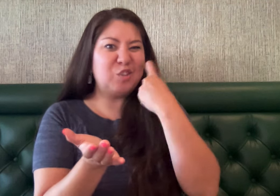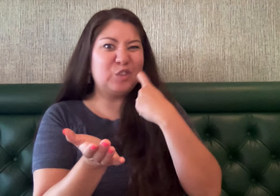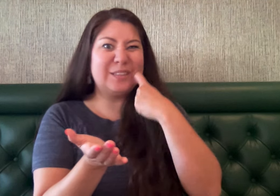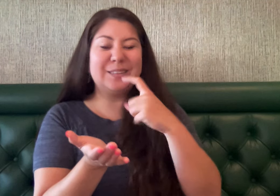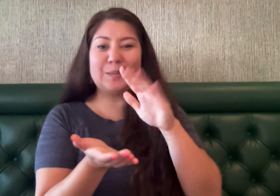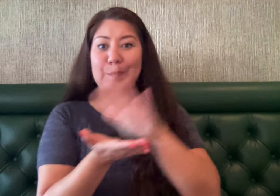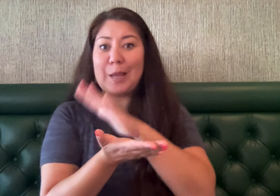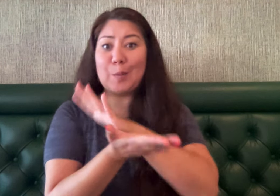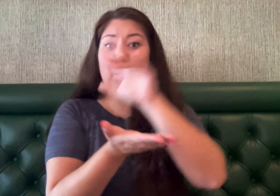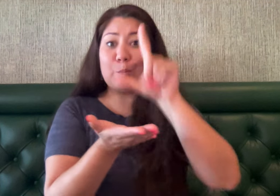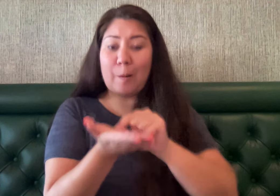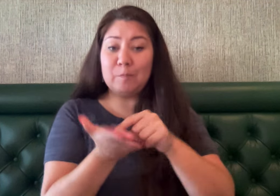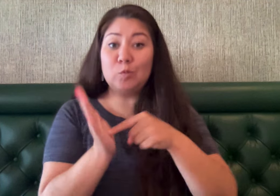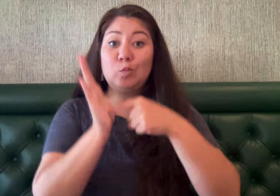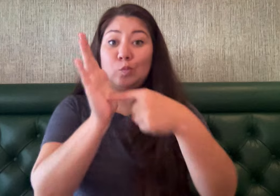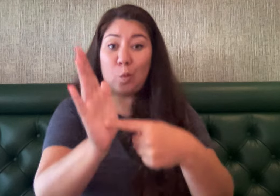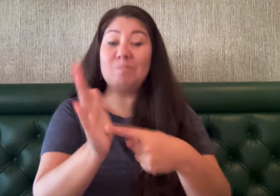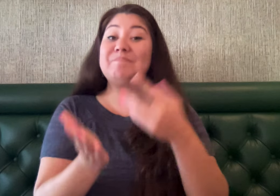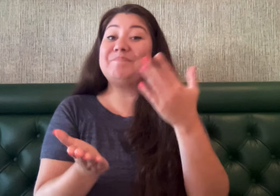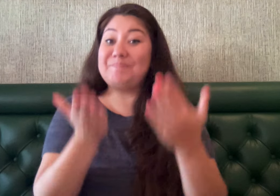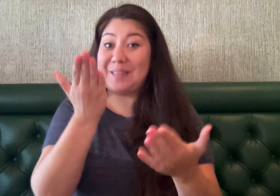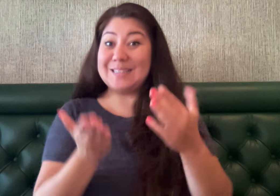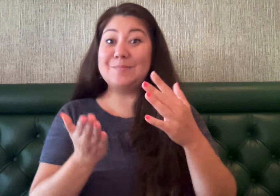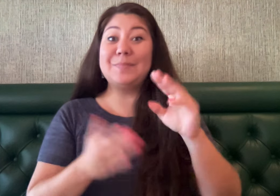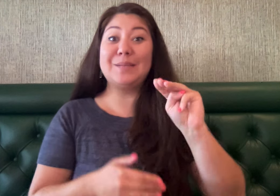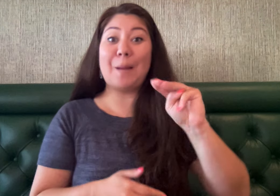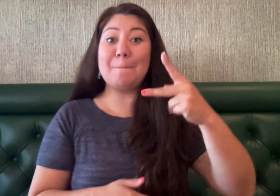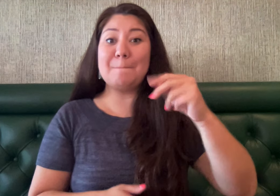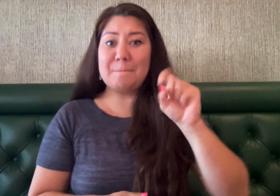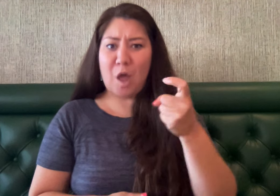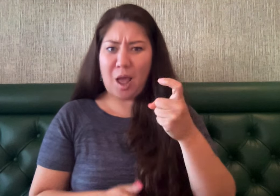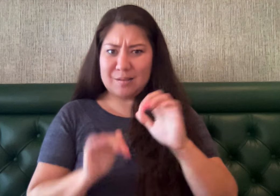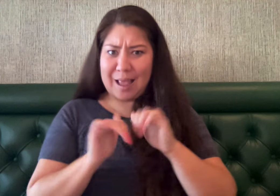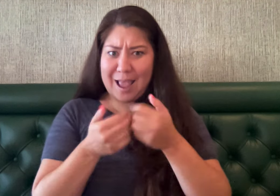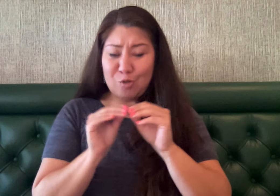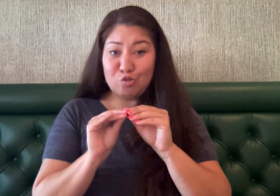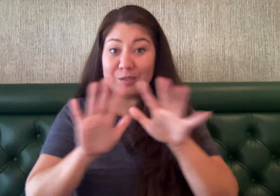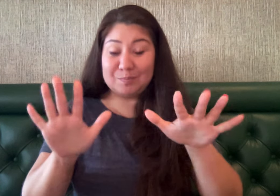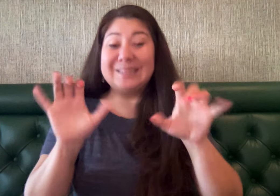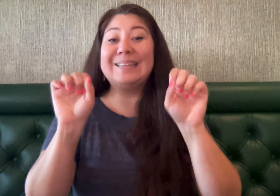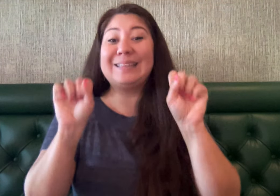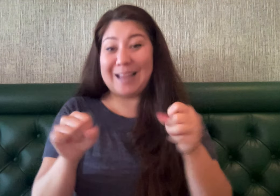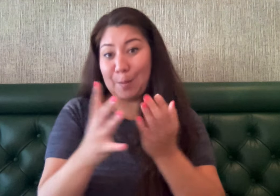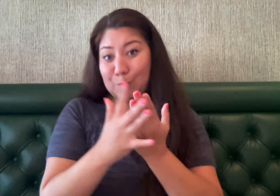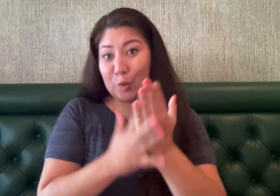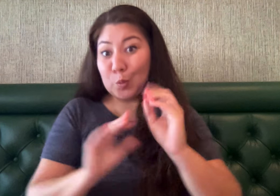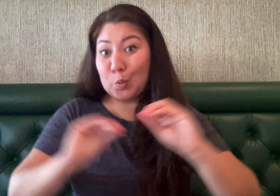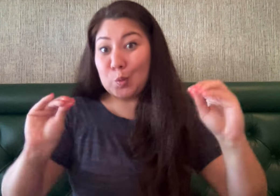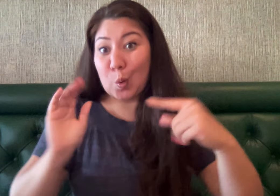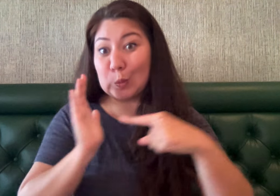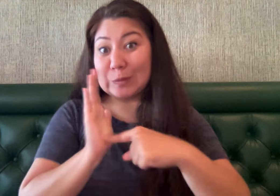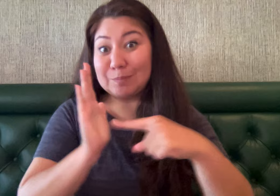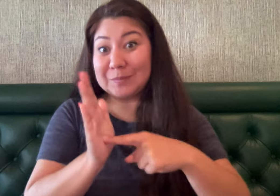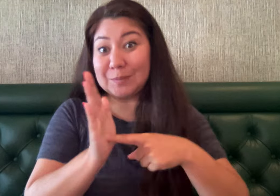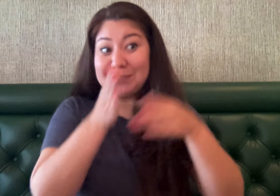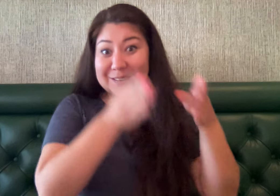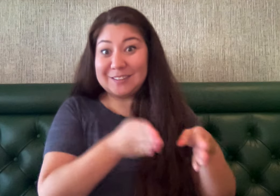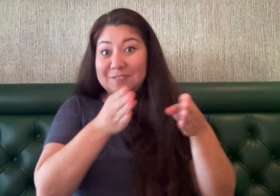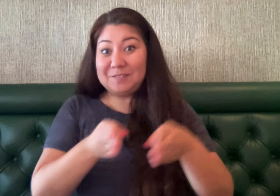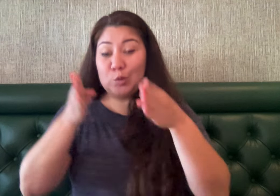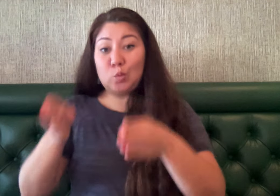One paper recently published suggests that monkeypox can be spread when asymptomatic